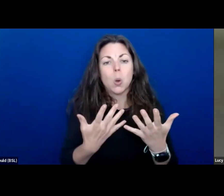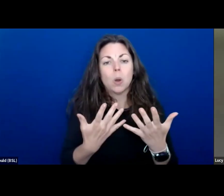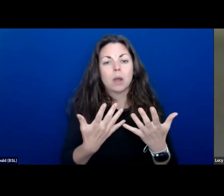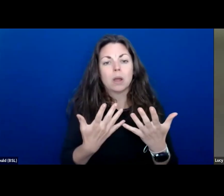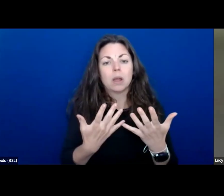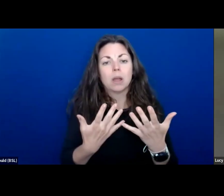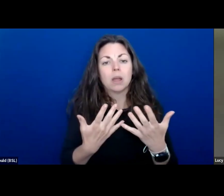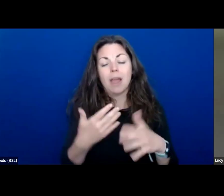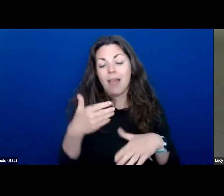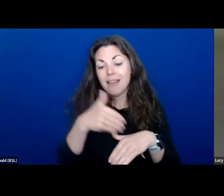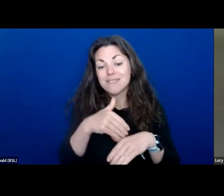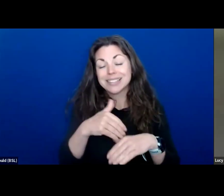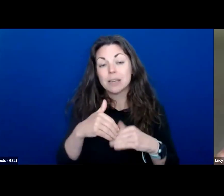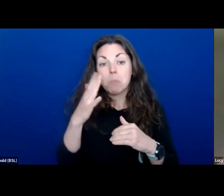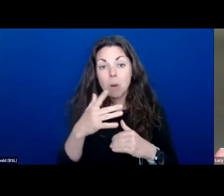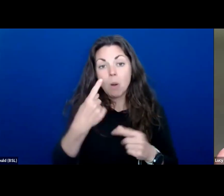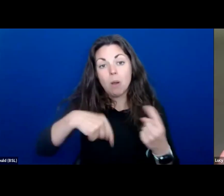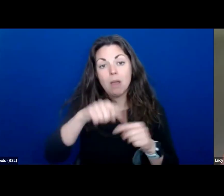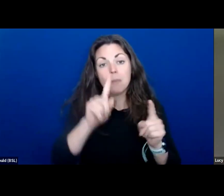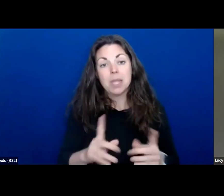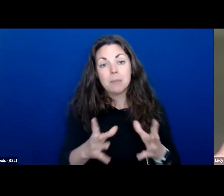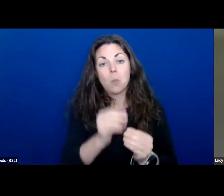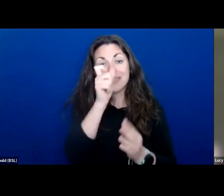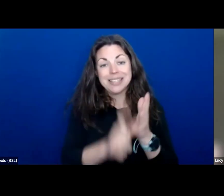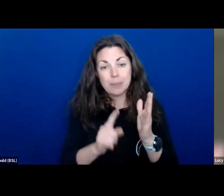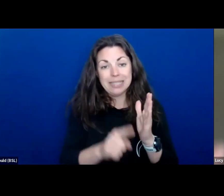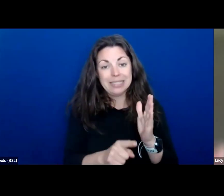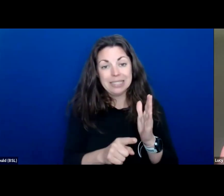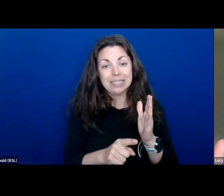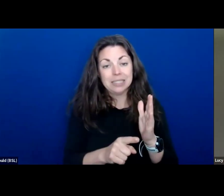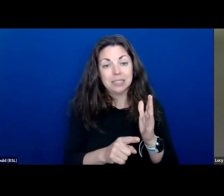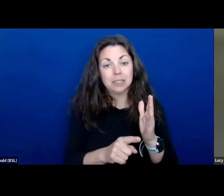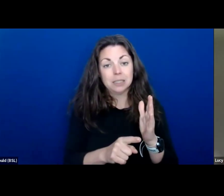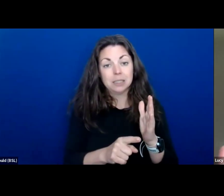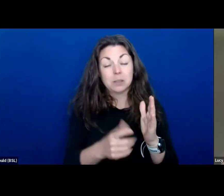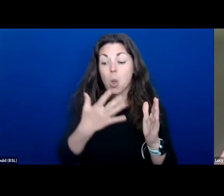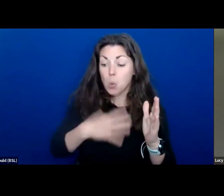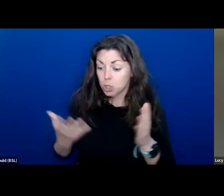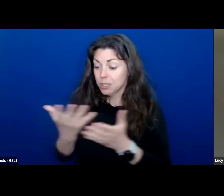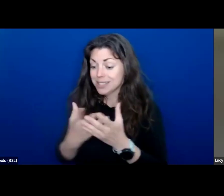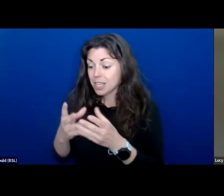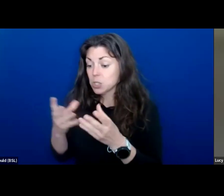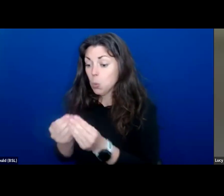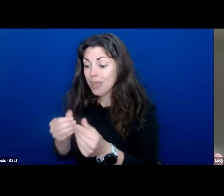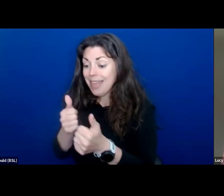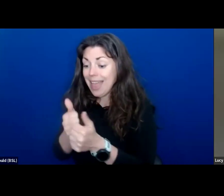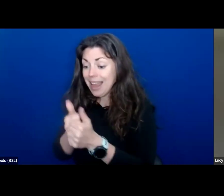people with disabilities themselves. And we still want to discuss those issues with allies and help educate them